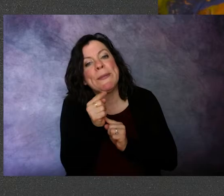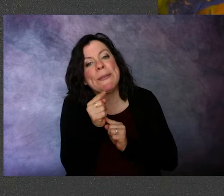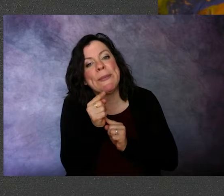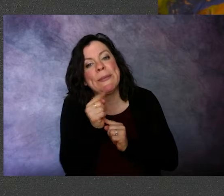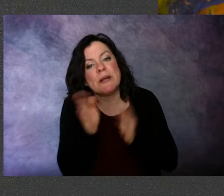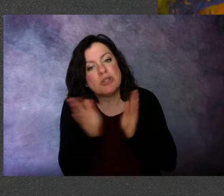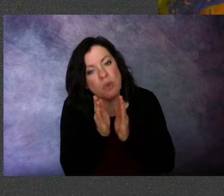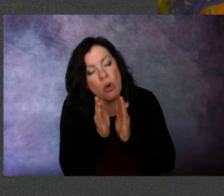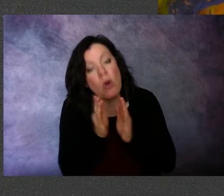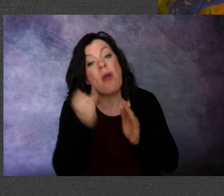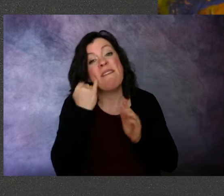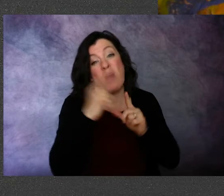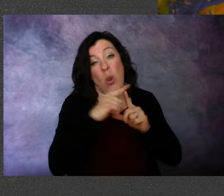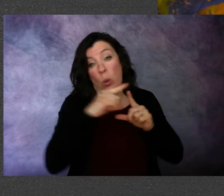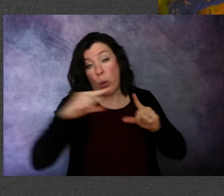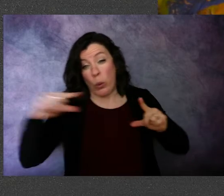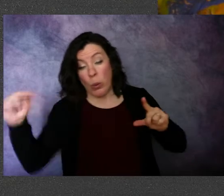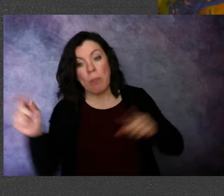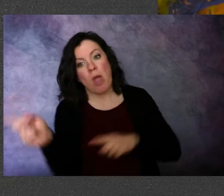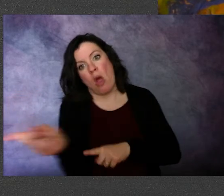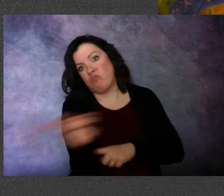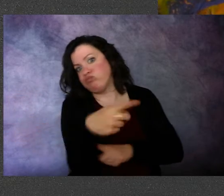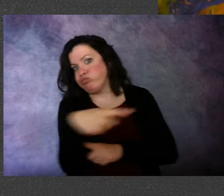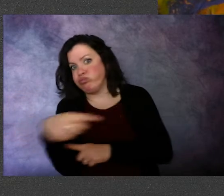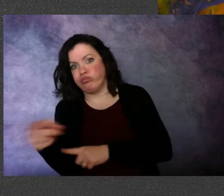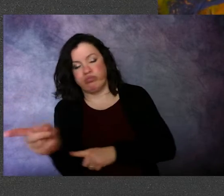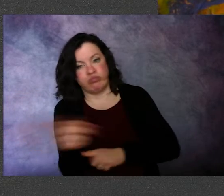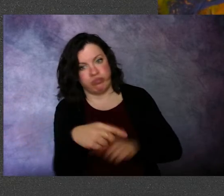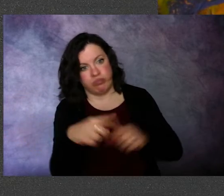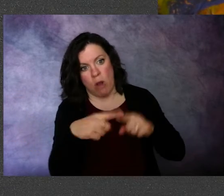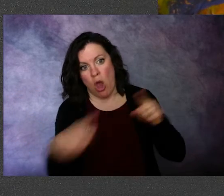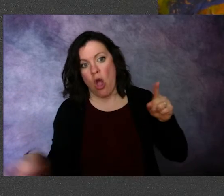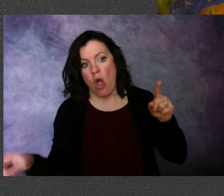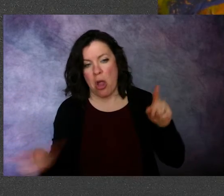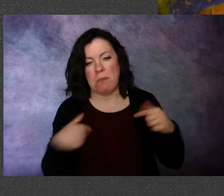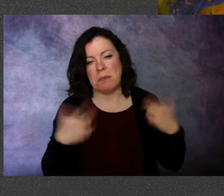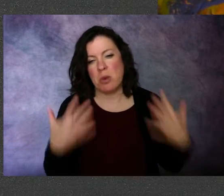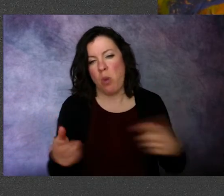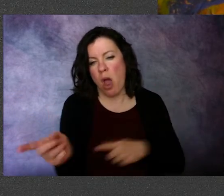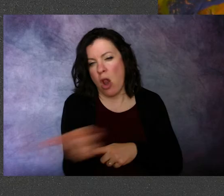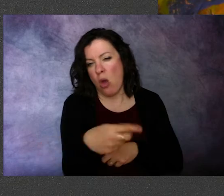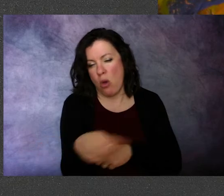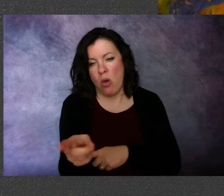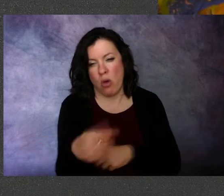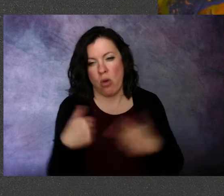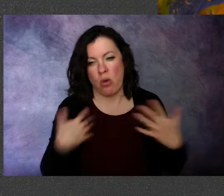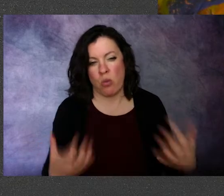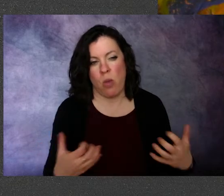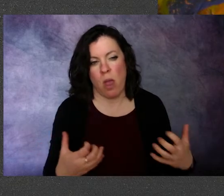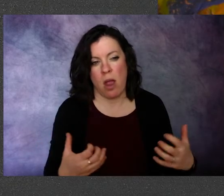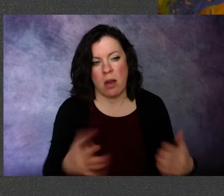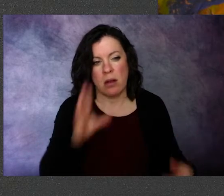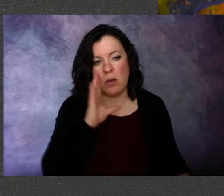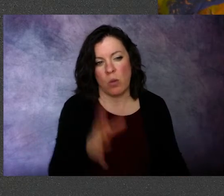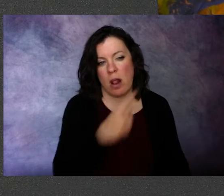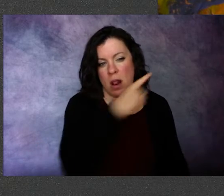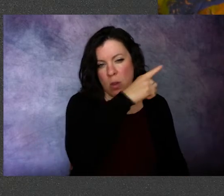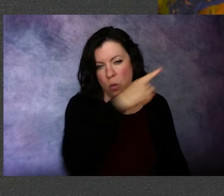I'm gonna have a longer one. And then I have one, two, three sides.